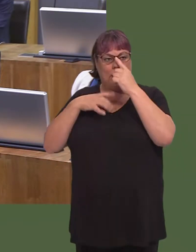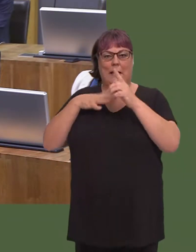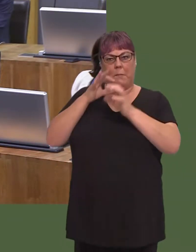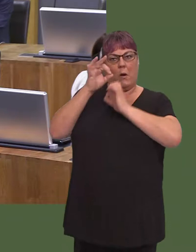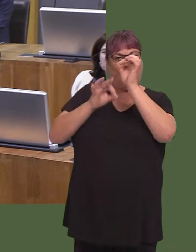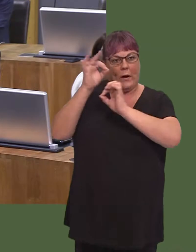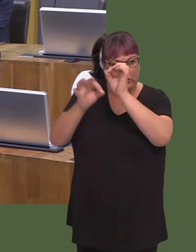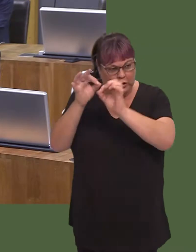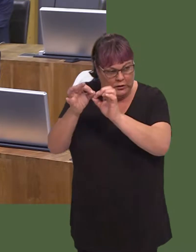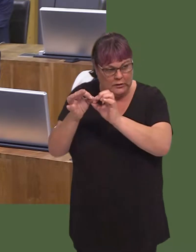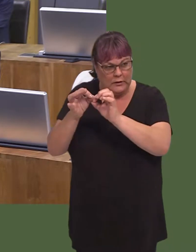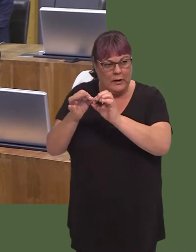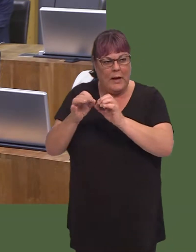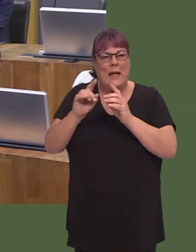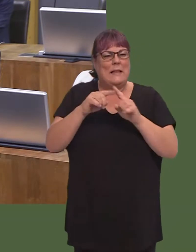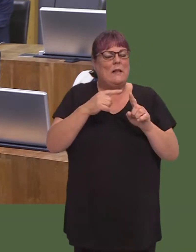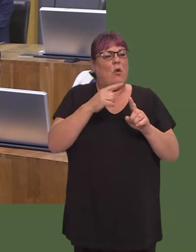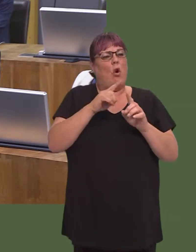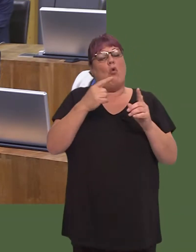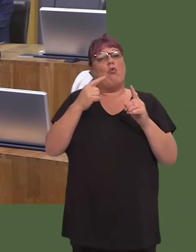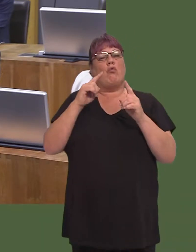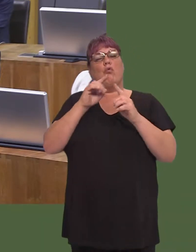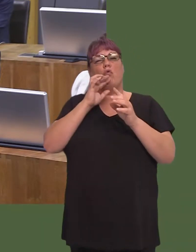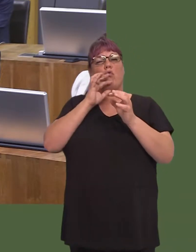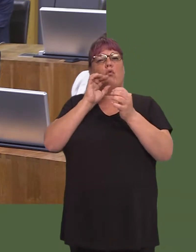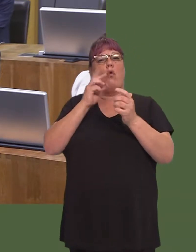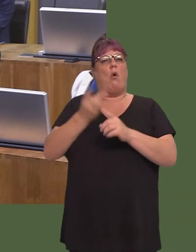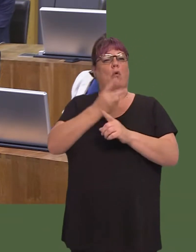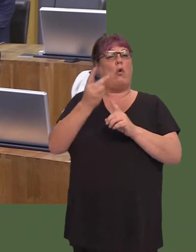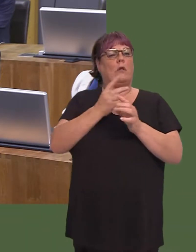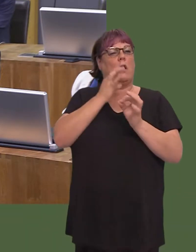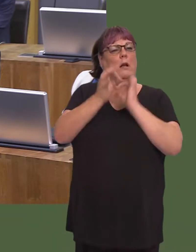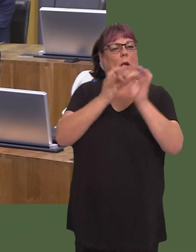she seems to contradict herself. On the one hand she says it should be a universal scheme;